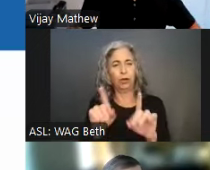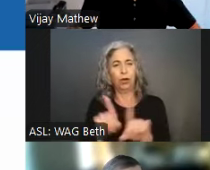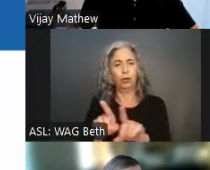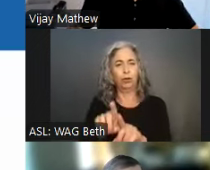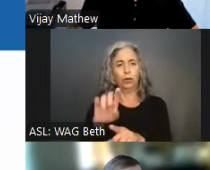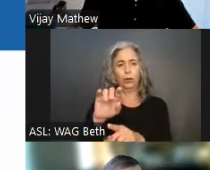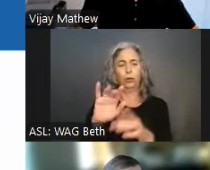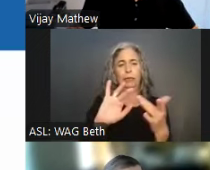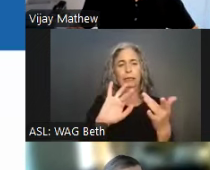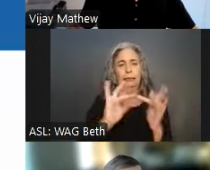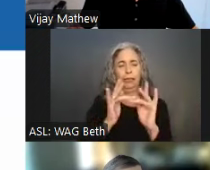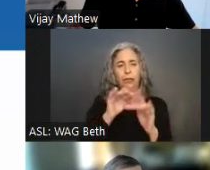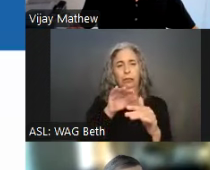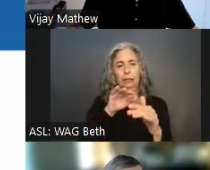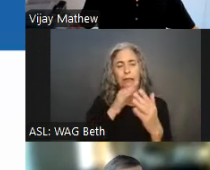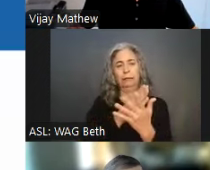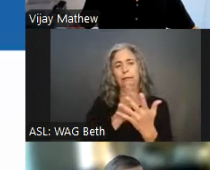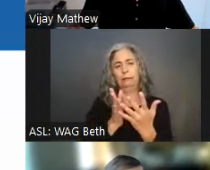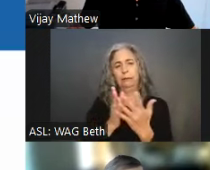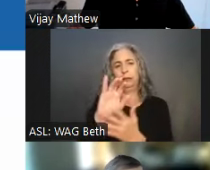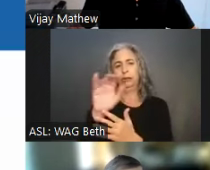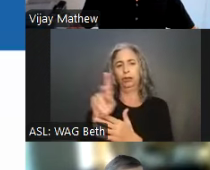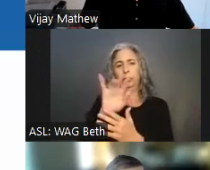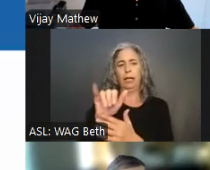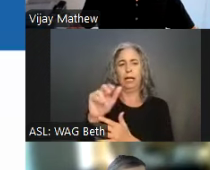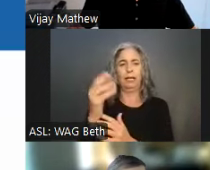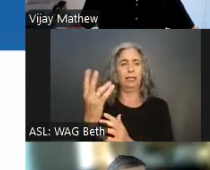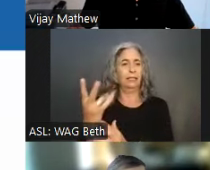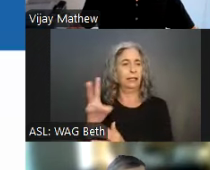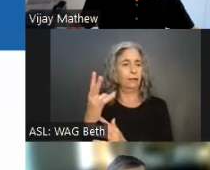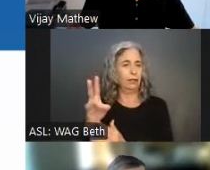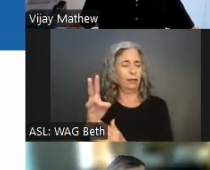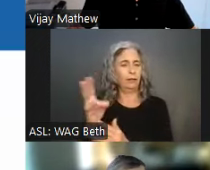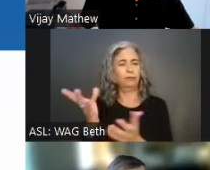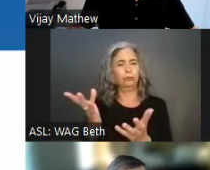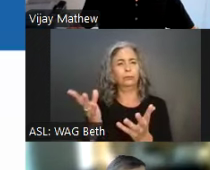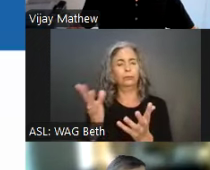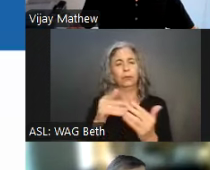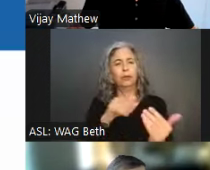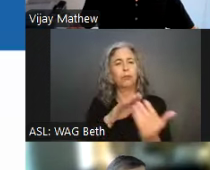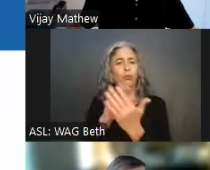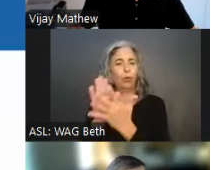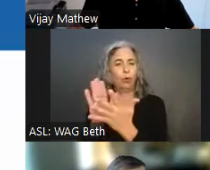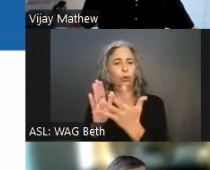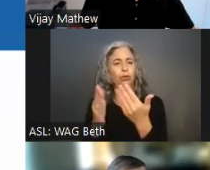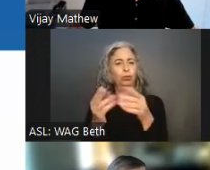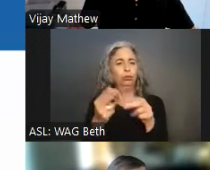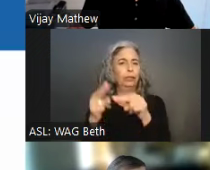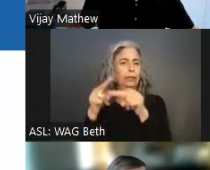accessibility series on July 17th is a practical approach to increasing and sustaining